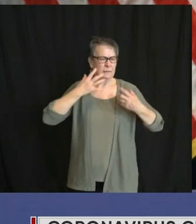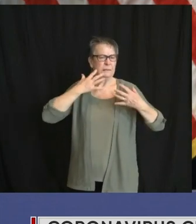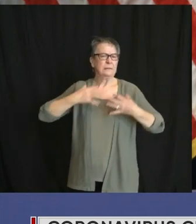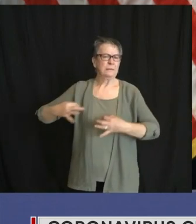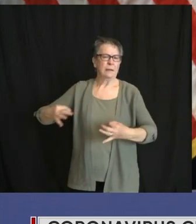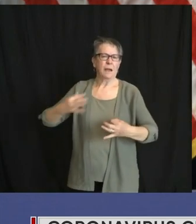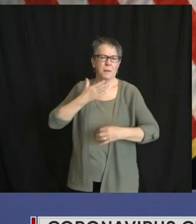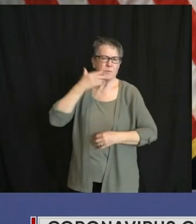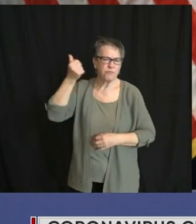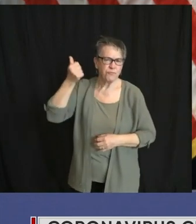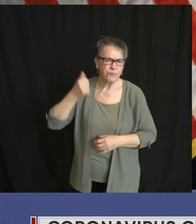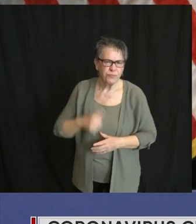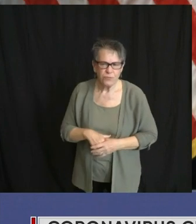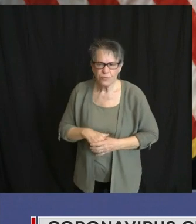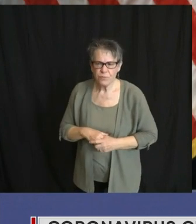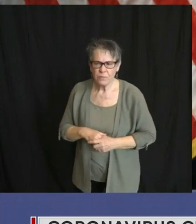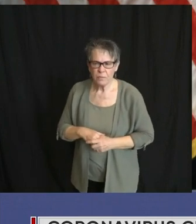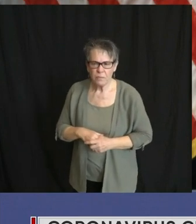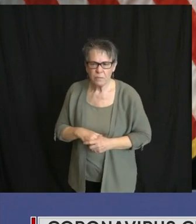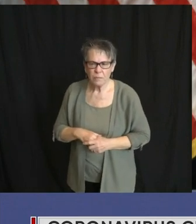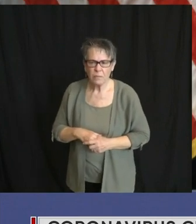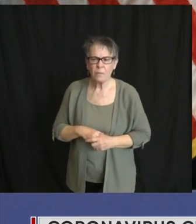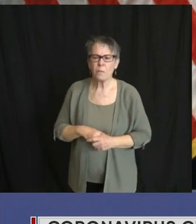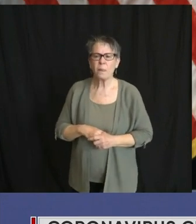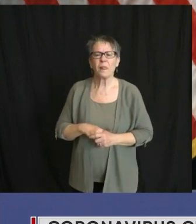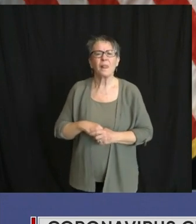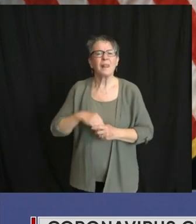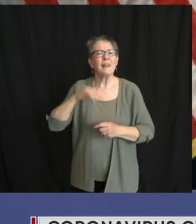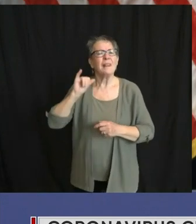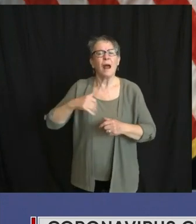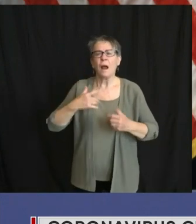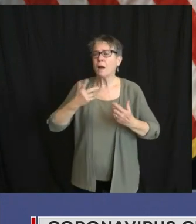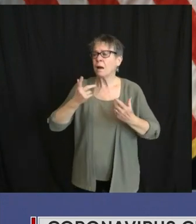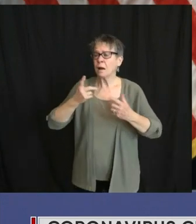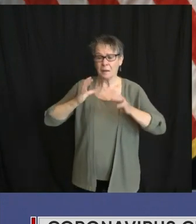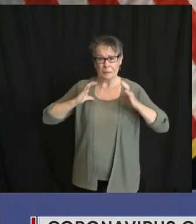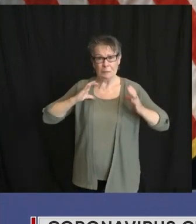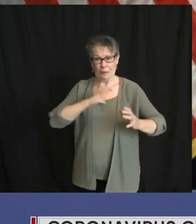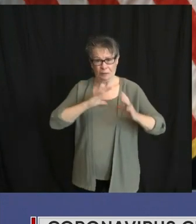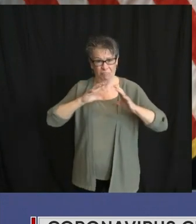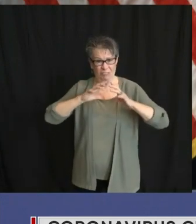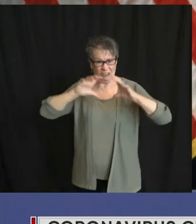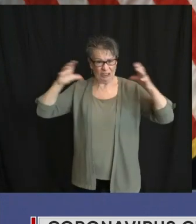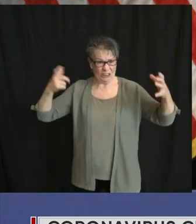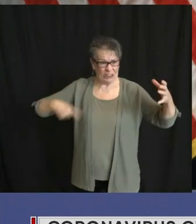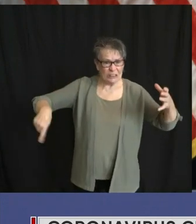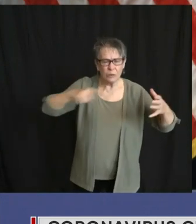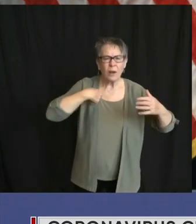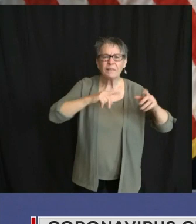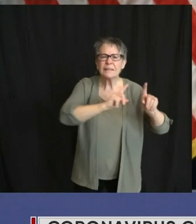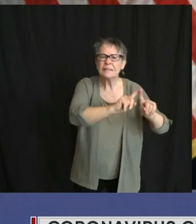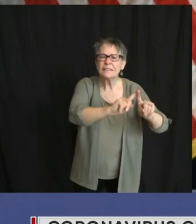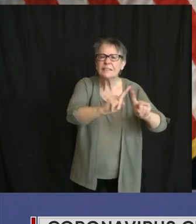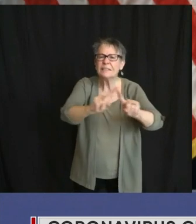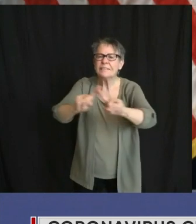VARIETY OF PERSPECTIVES. I CAN